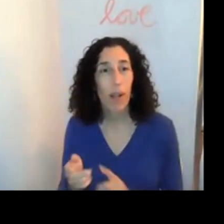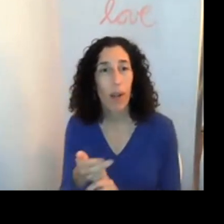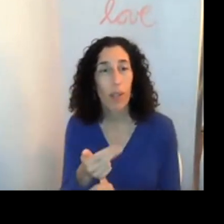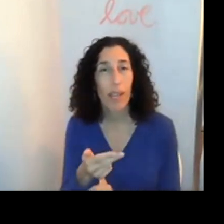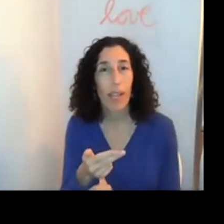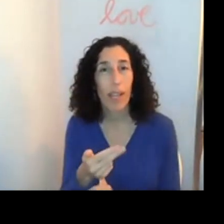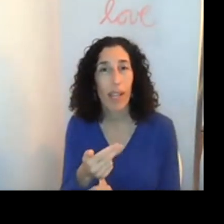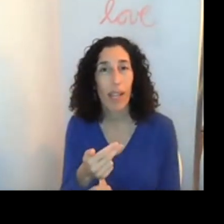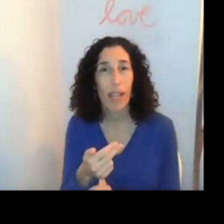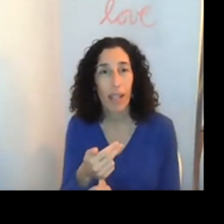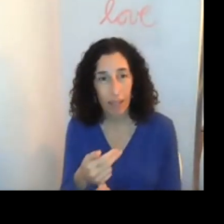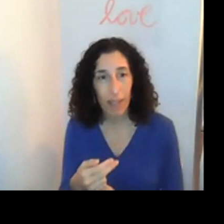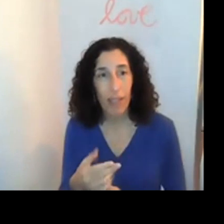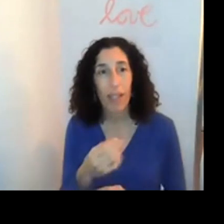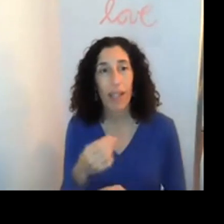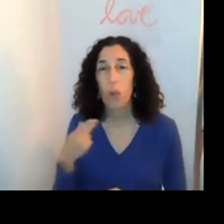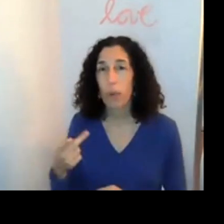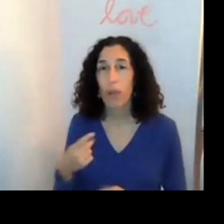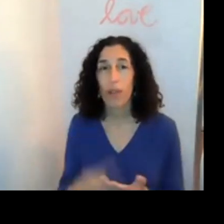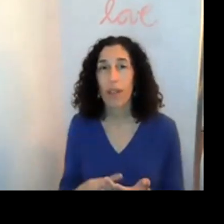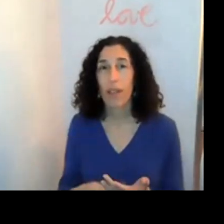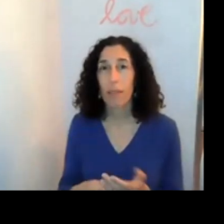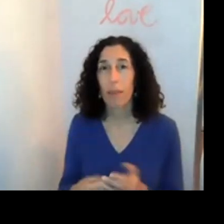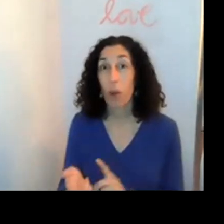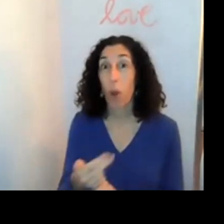the descriptions. But I also really love this practice that sometimes happens in online